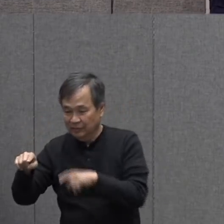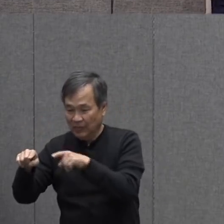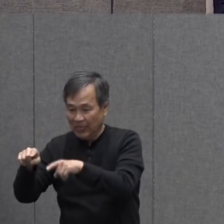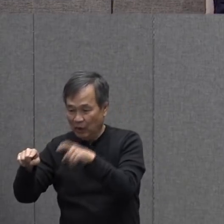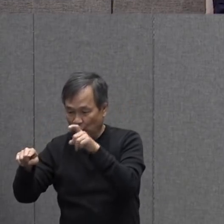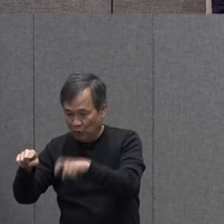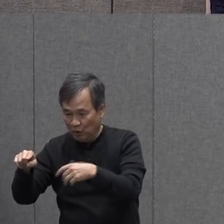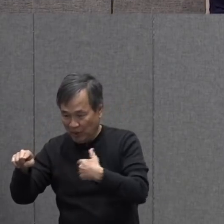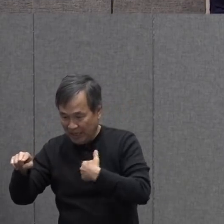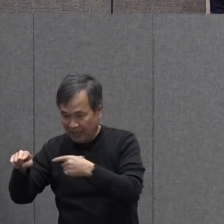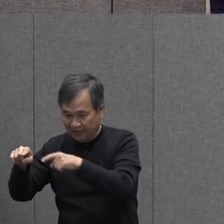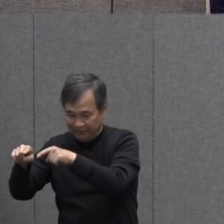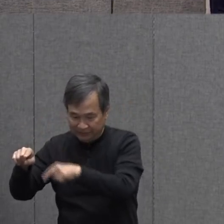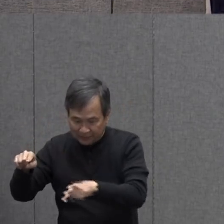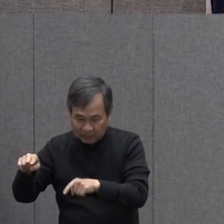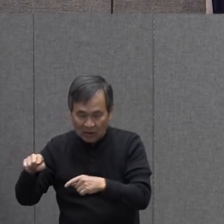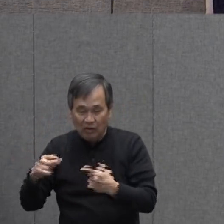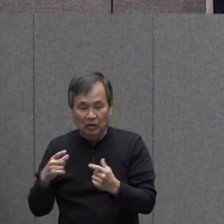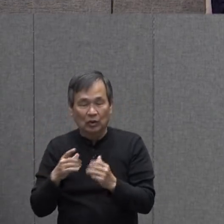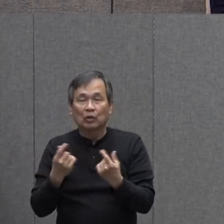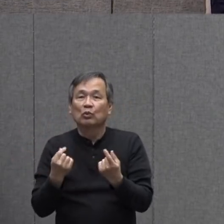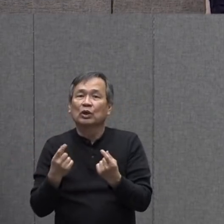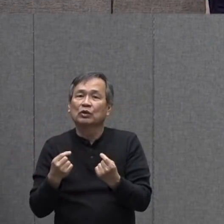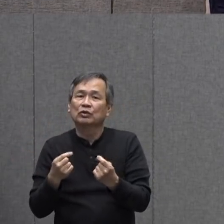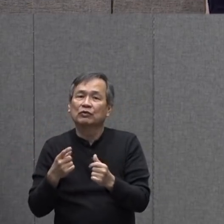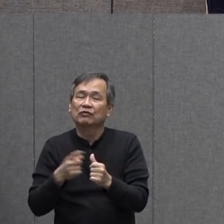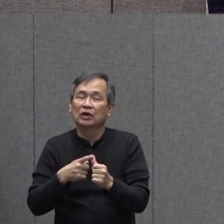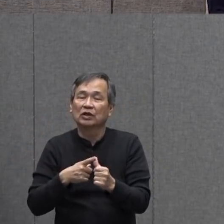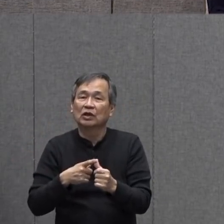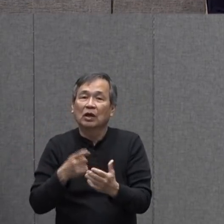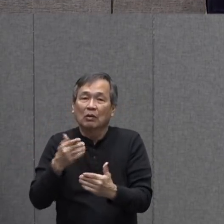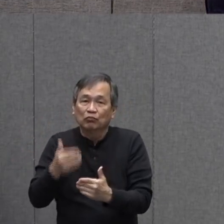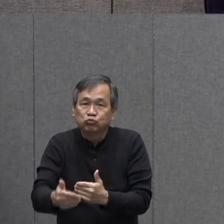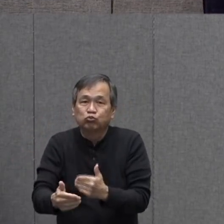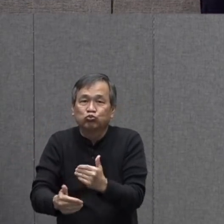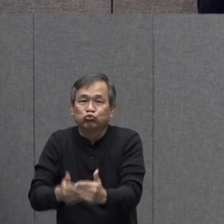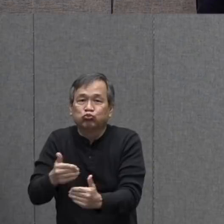What will you do next? What are you trying to accomplish?